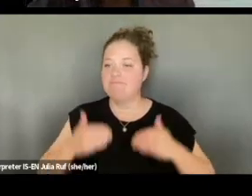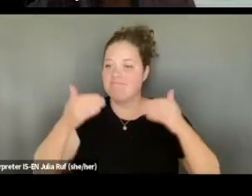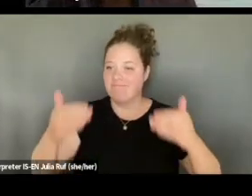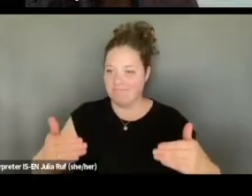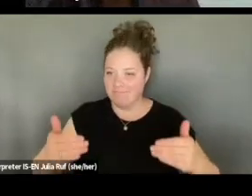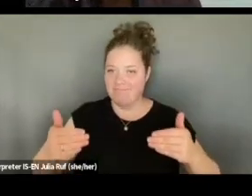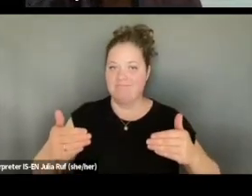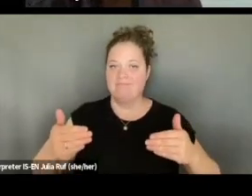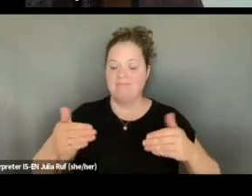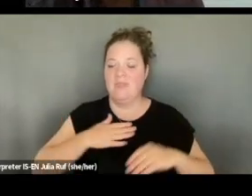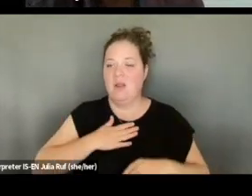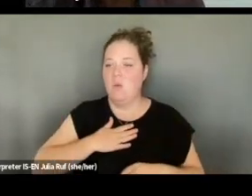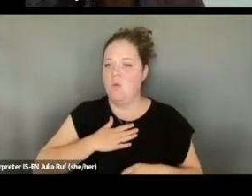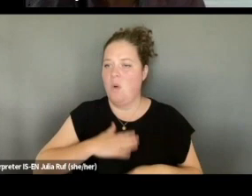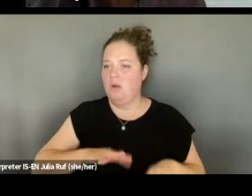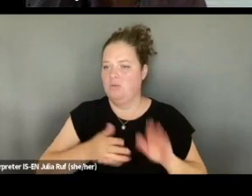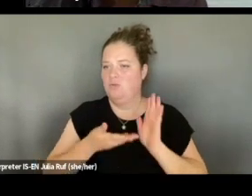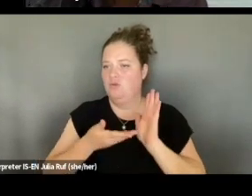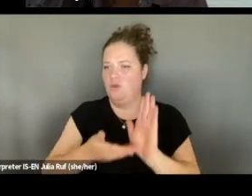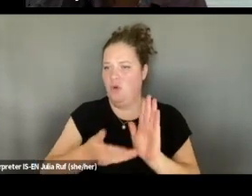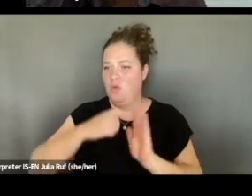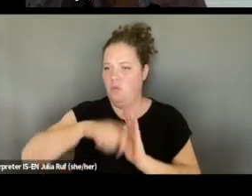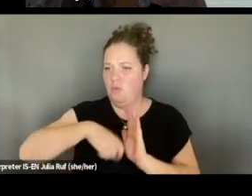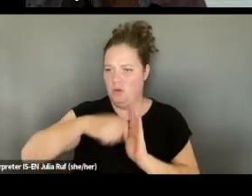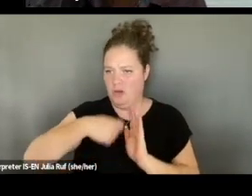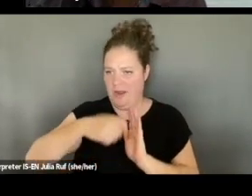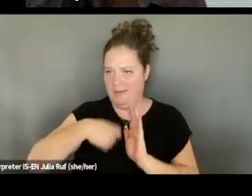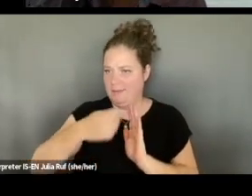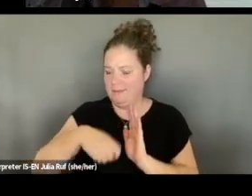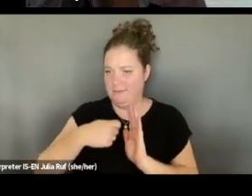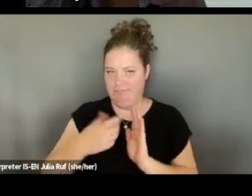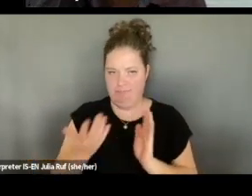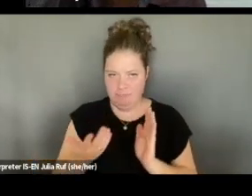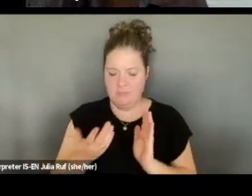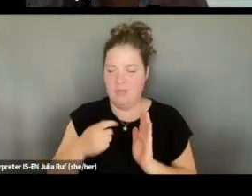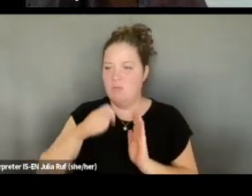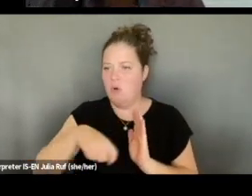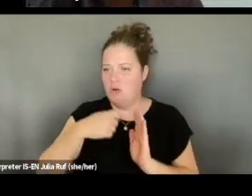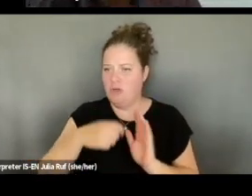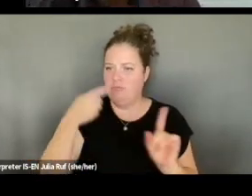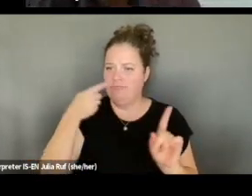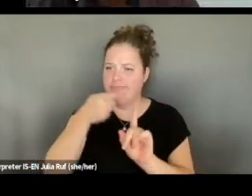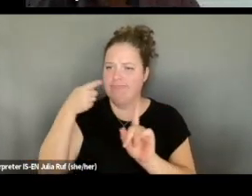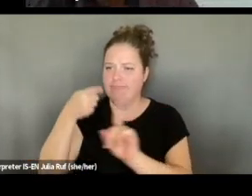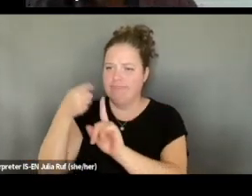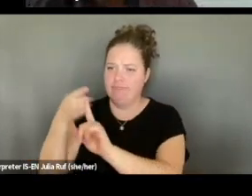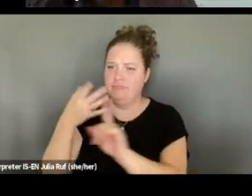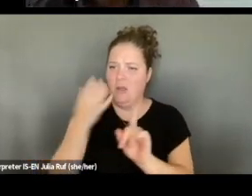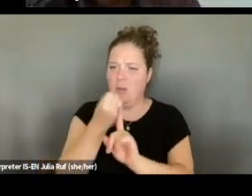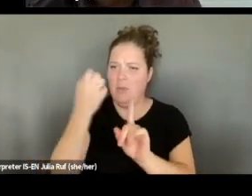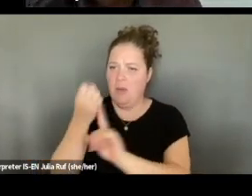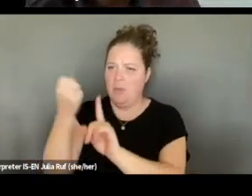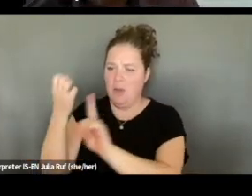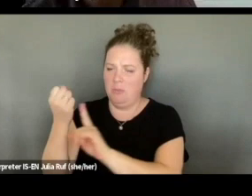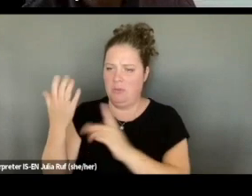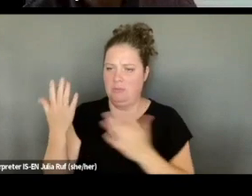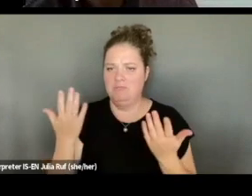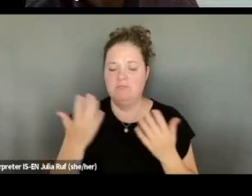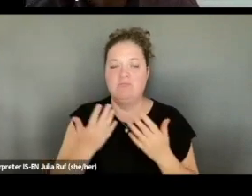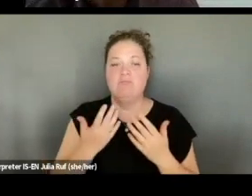about our project results, which have been already publish ed. So, we have published a toolkit, which is